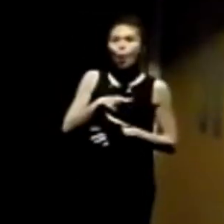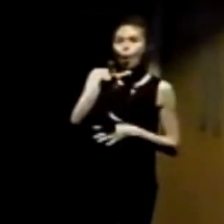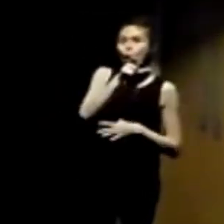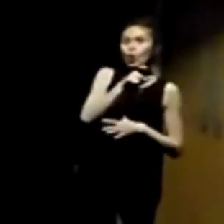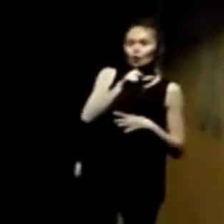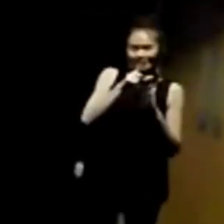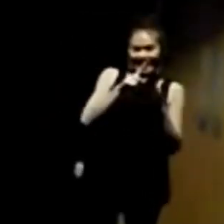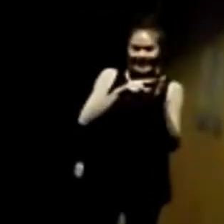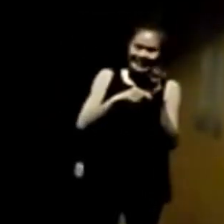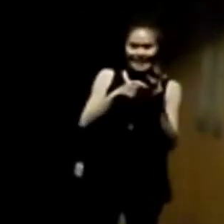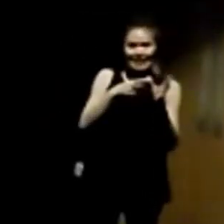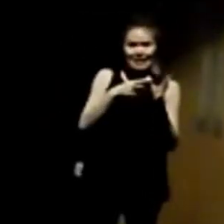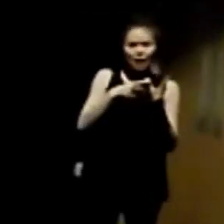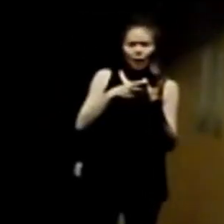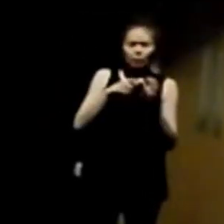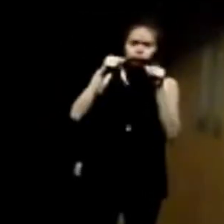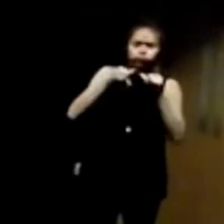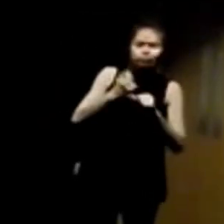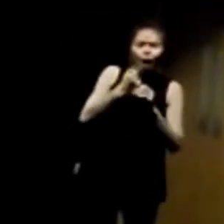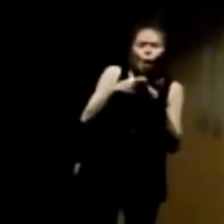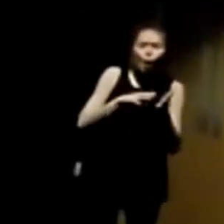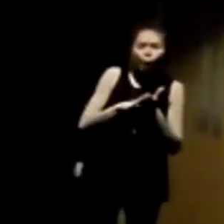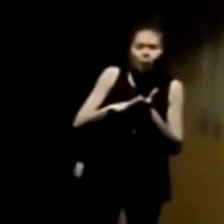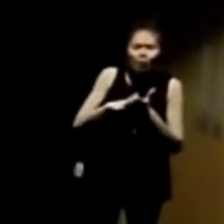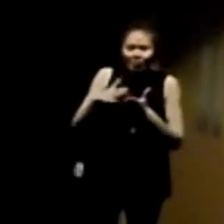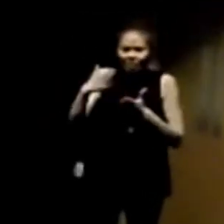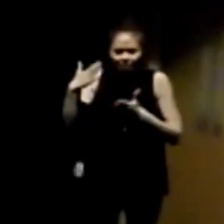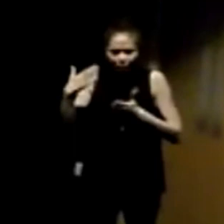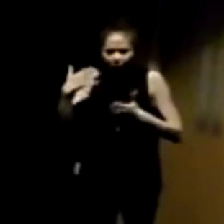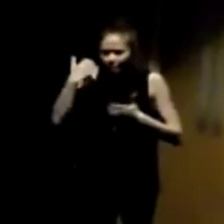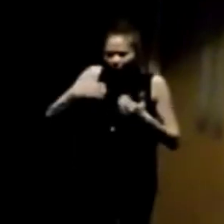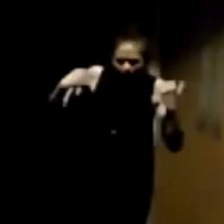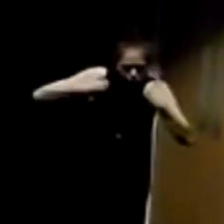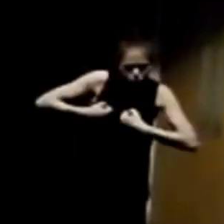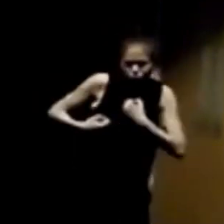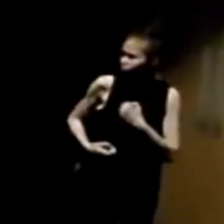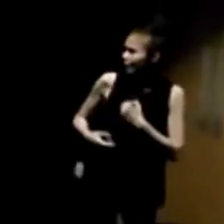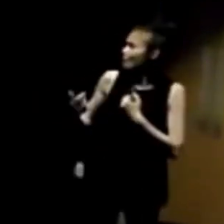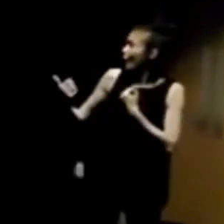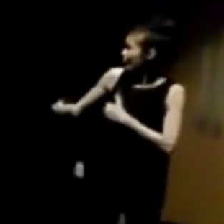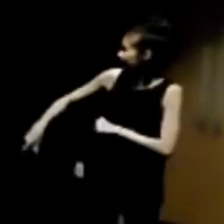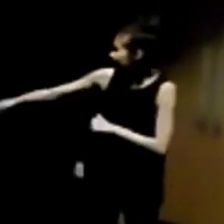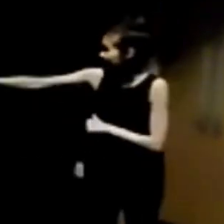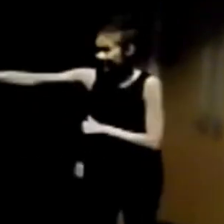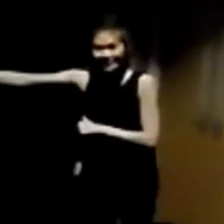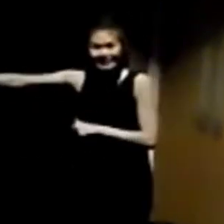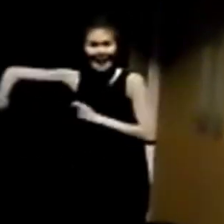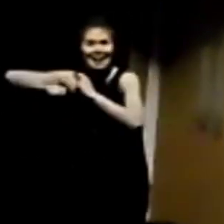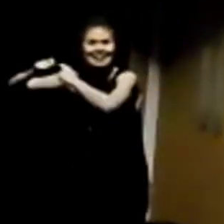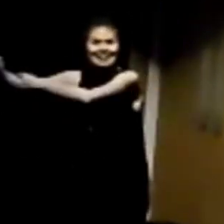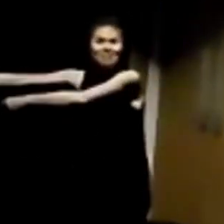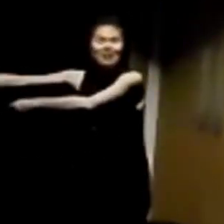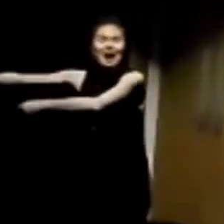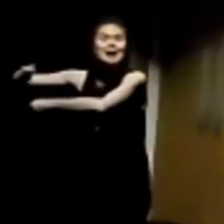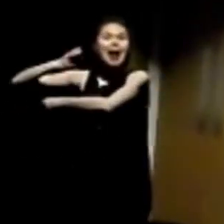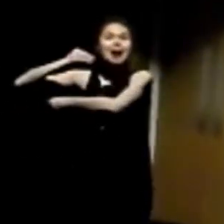She ends up with a lemon trouser suit that she's not too impressed with quite frankly and it's got her dead name on it the wrong name on it.